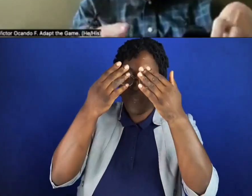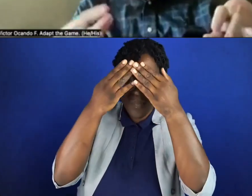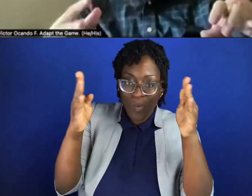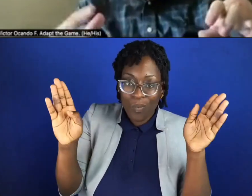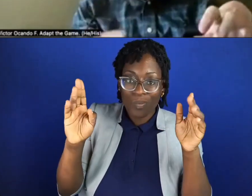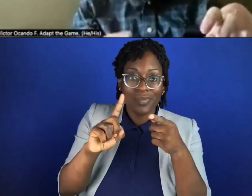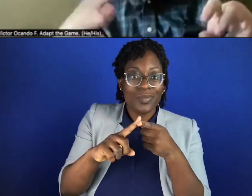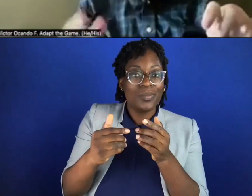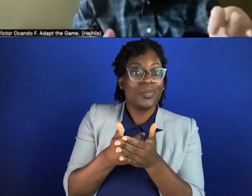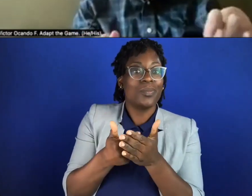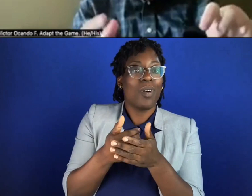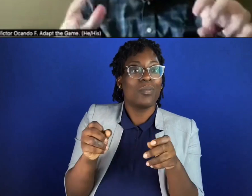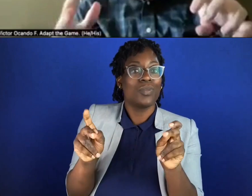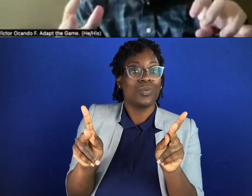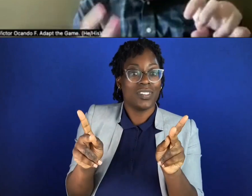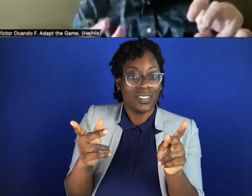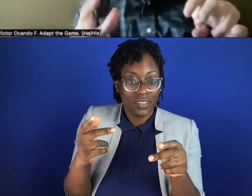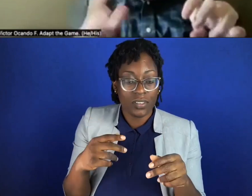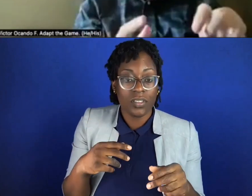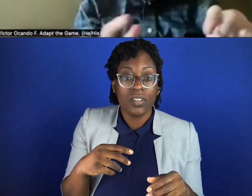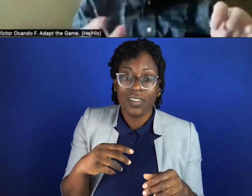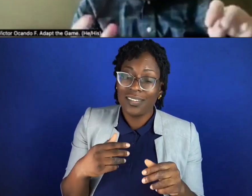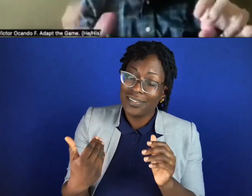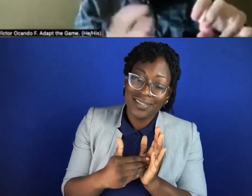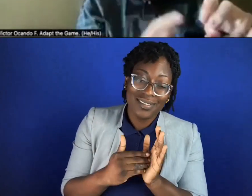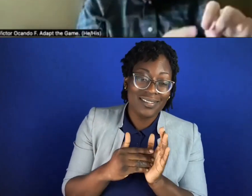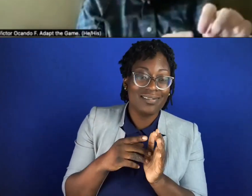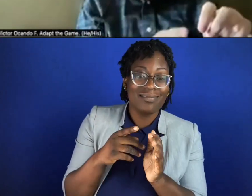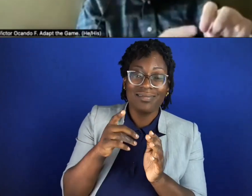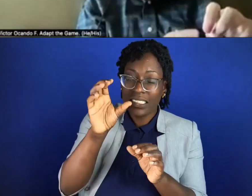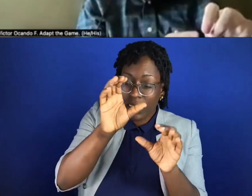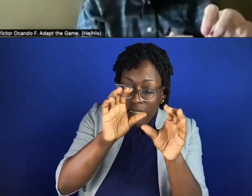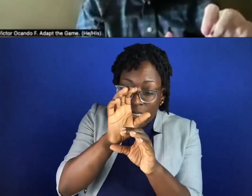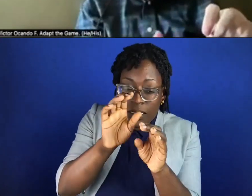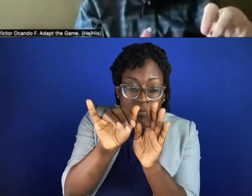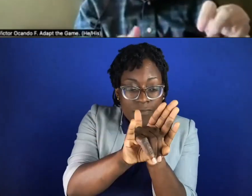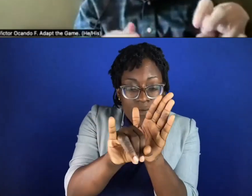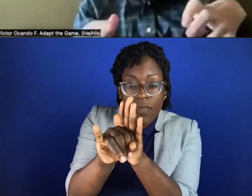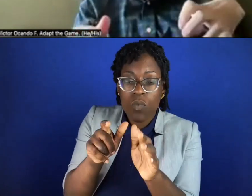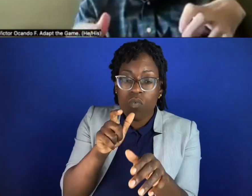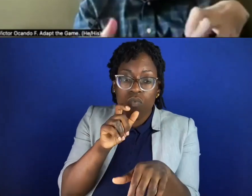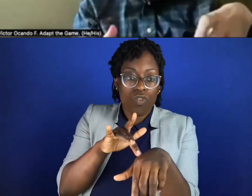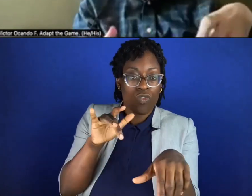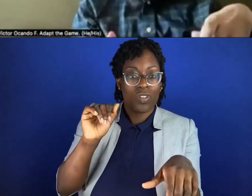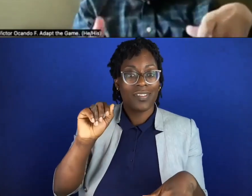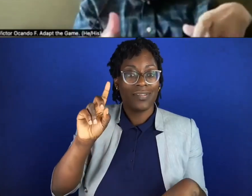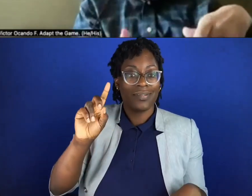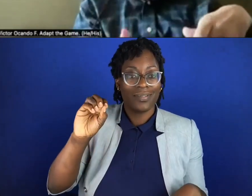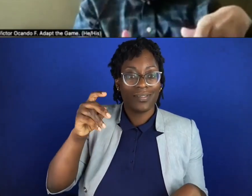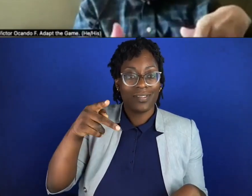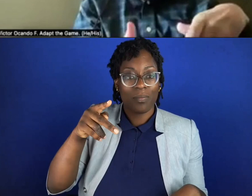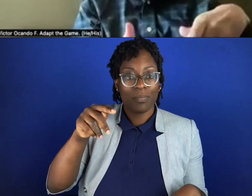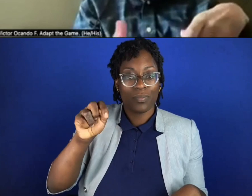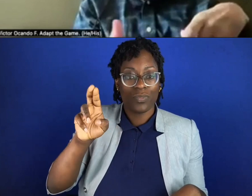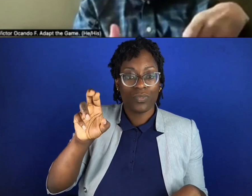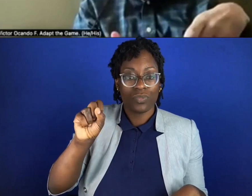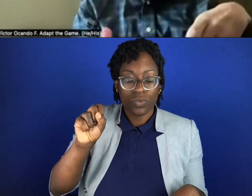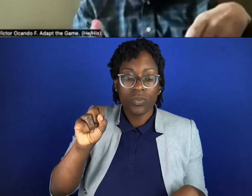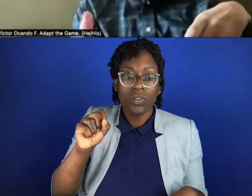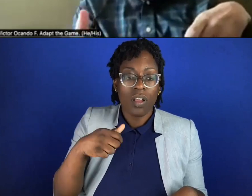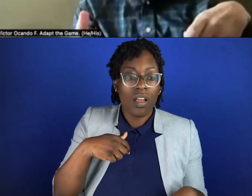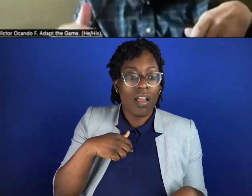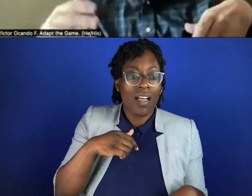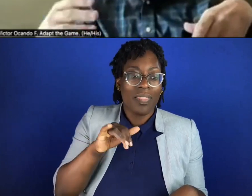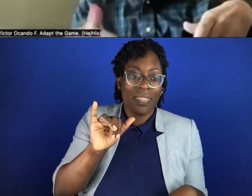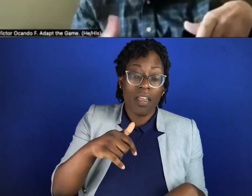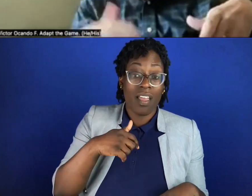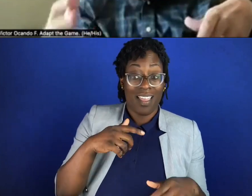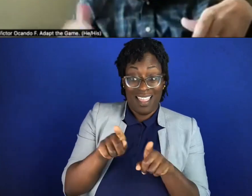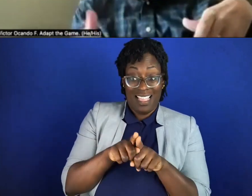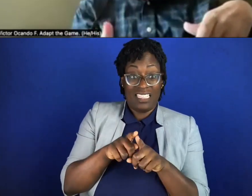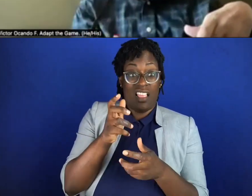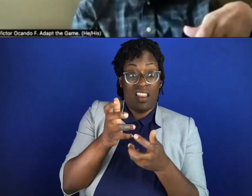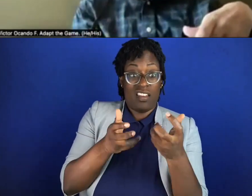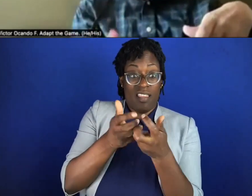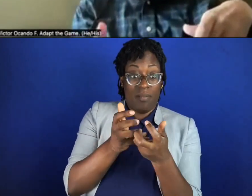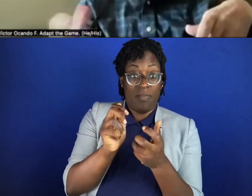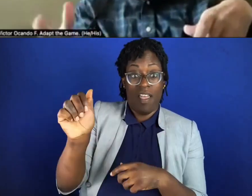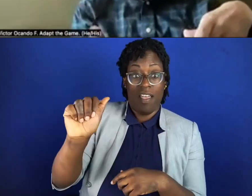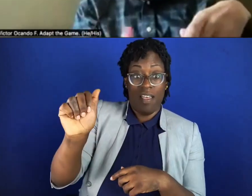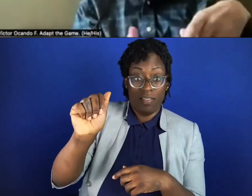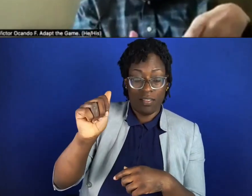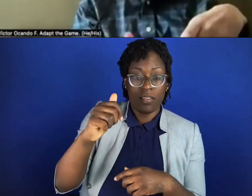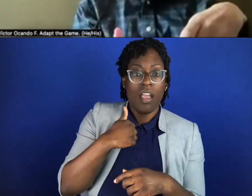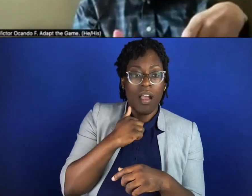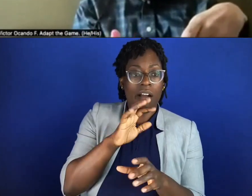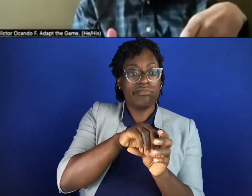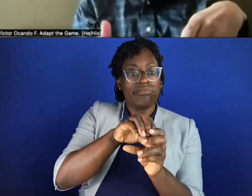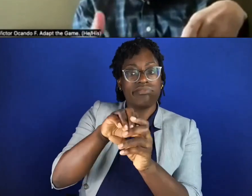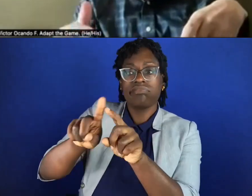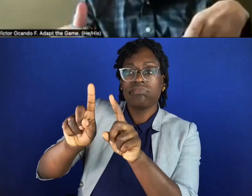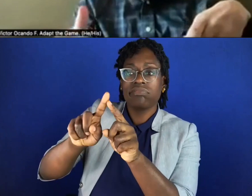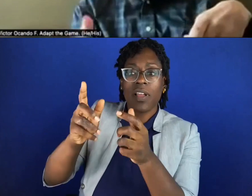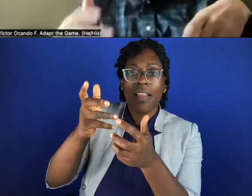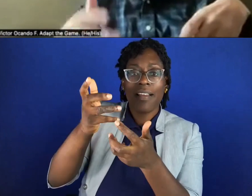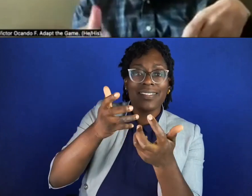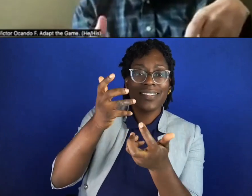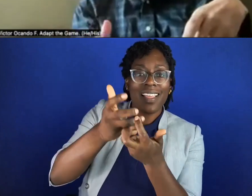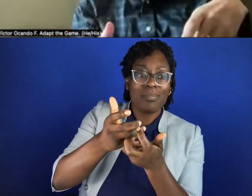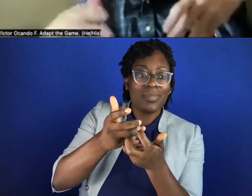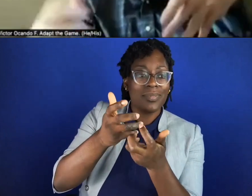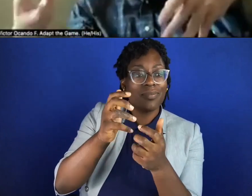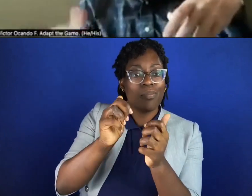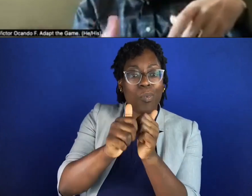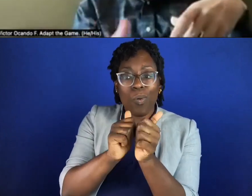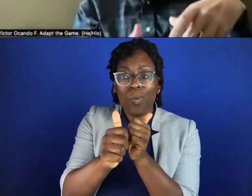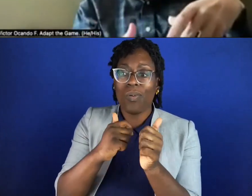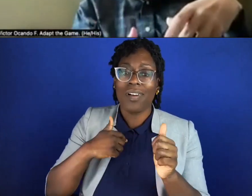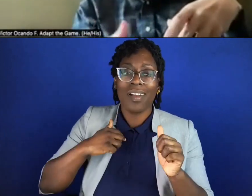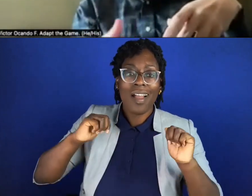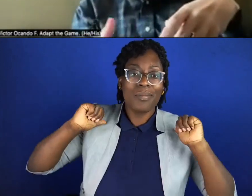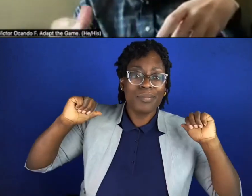spaces that you can find those early adapters. I play adapted sports and work out with people